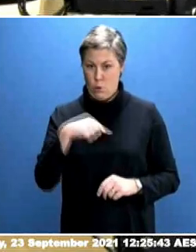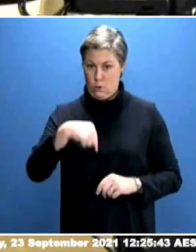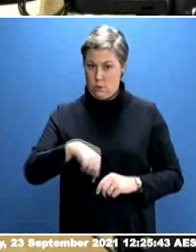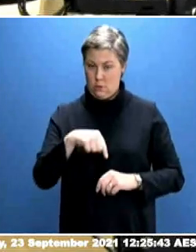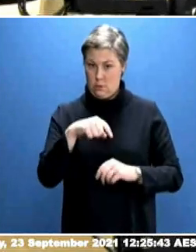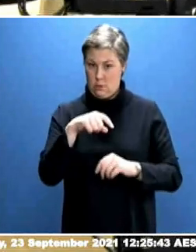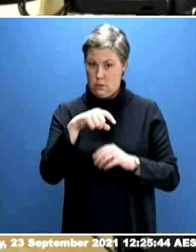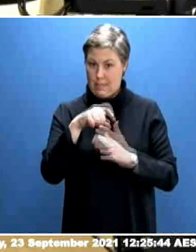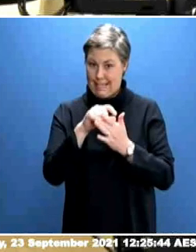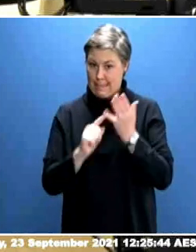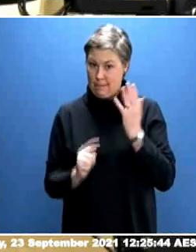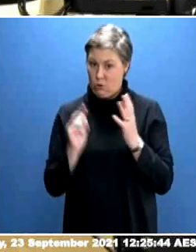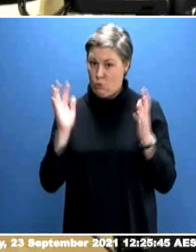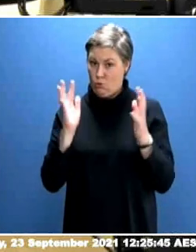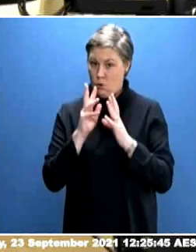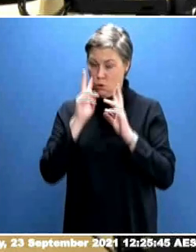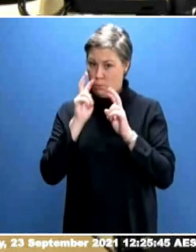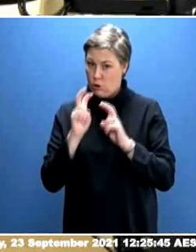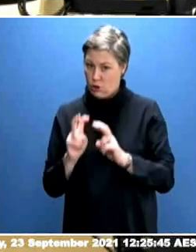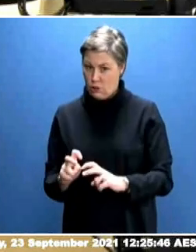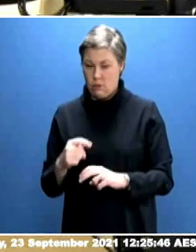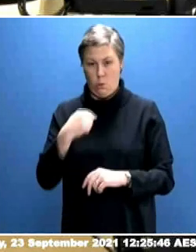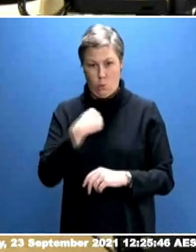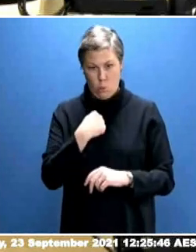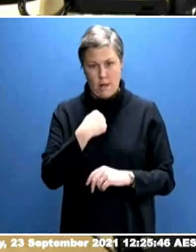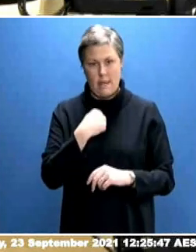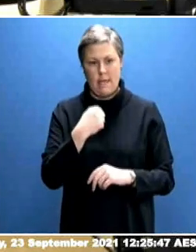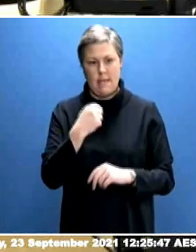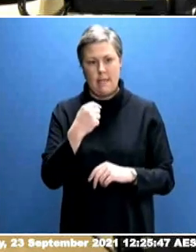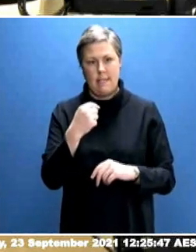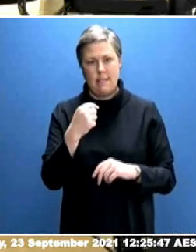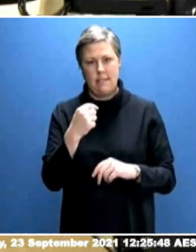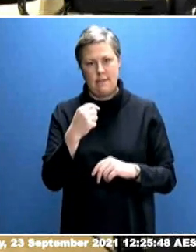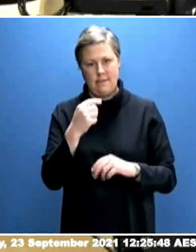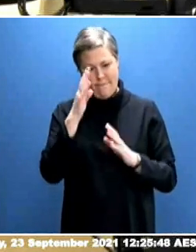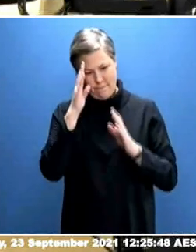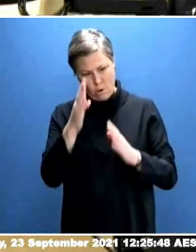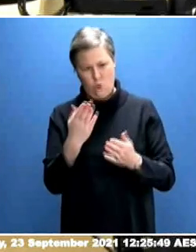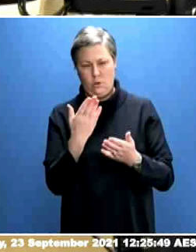of course upon the experiences of people with a disability and violence, abuse,